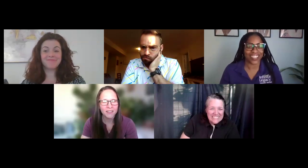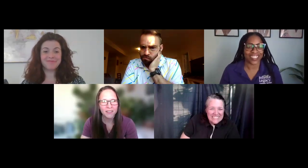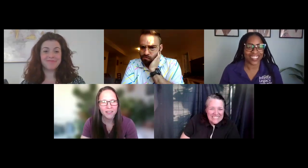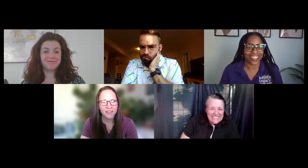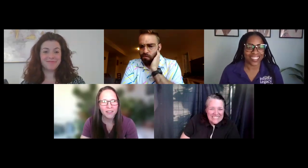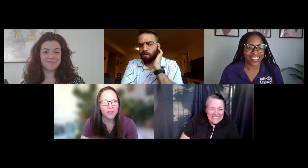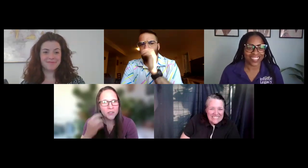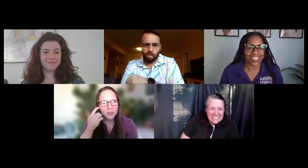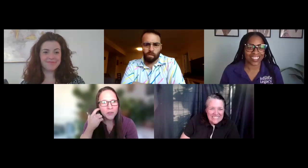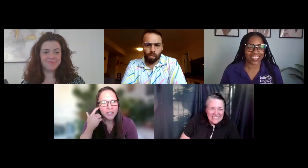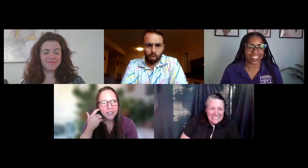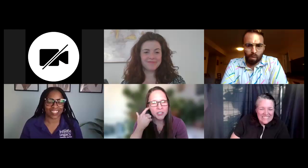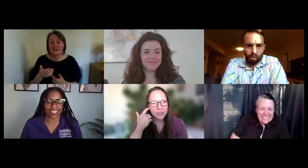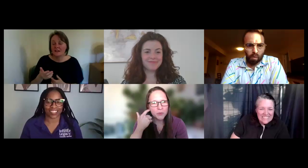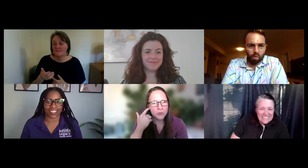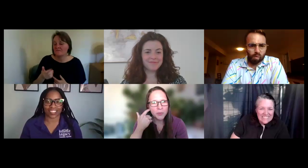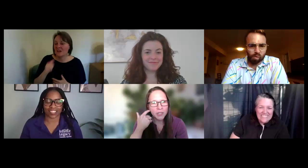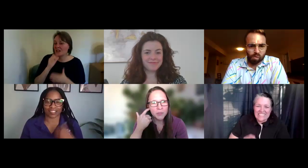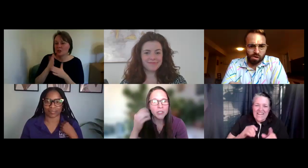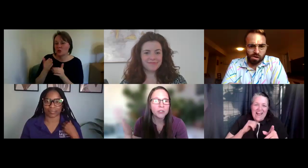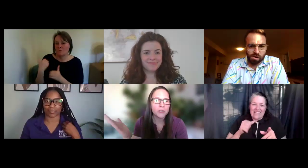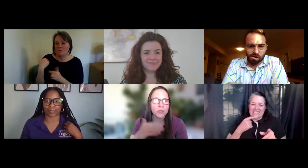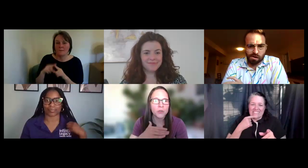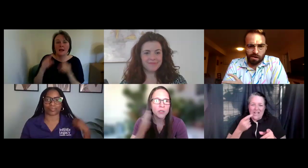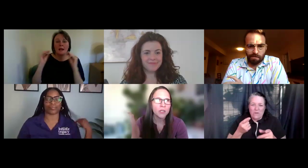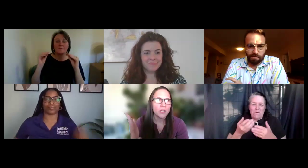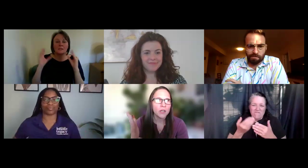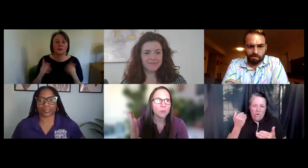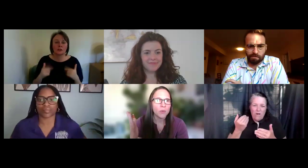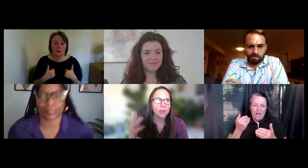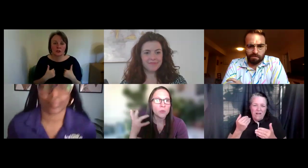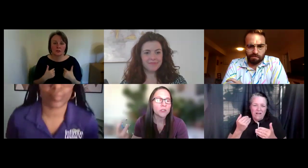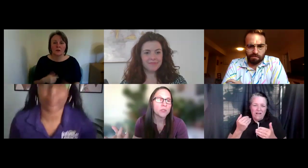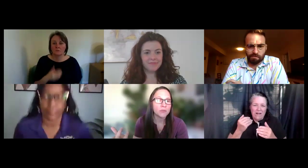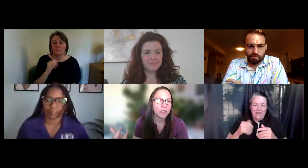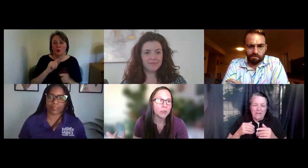So, I didn't share this before, but I am a teacher, so, I am working specifically with